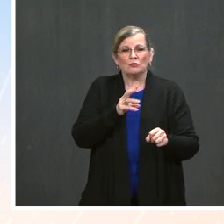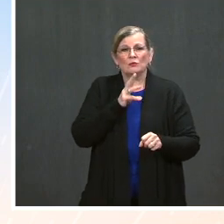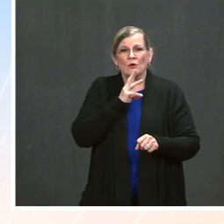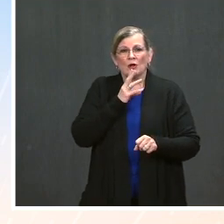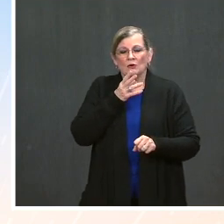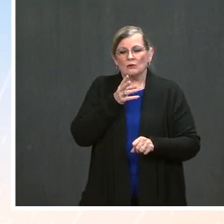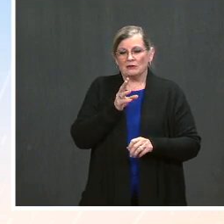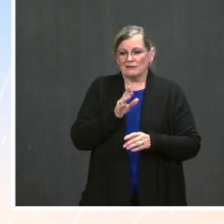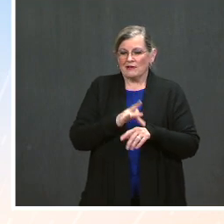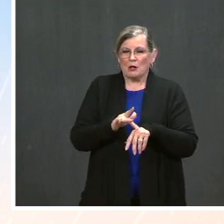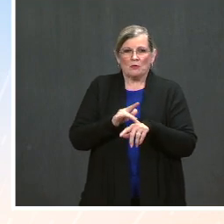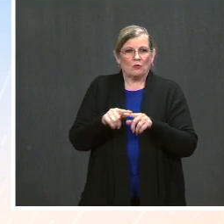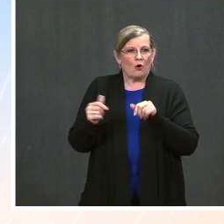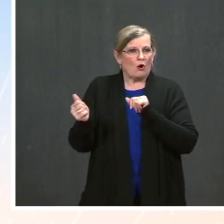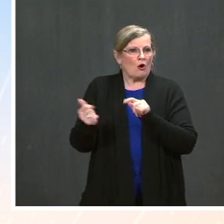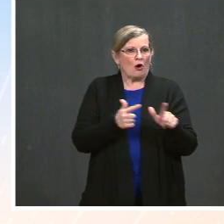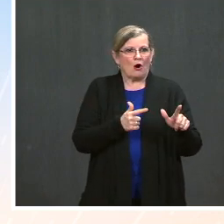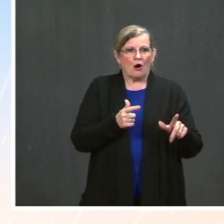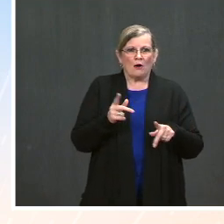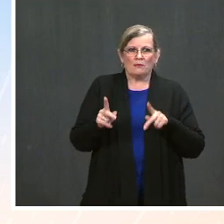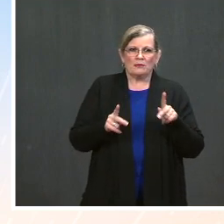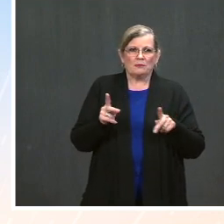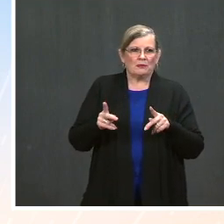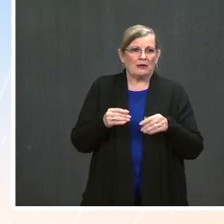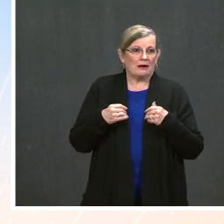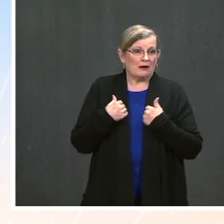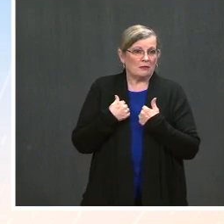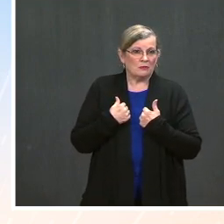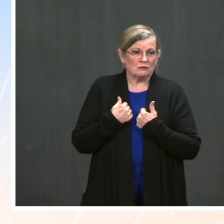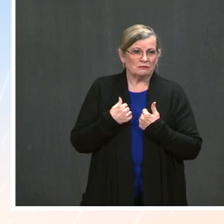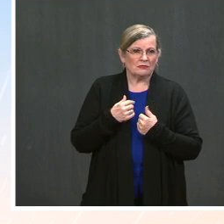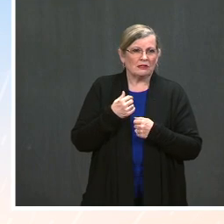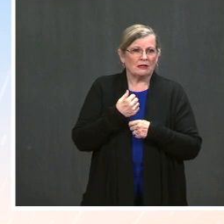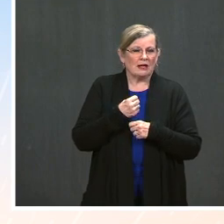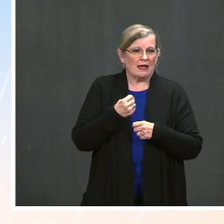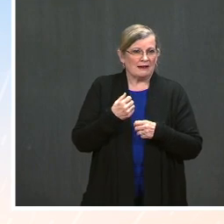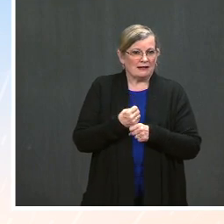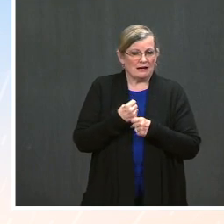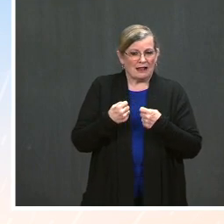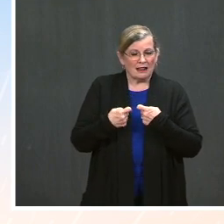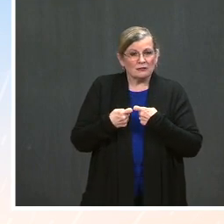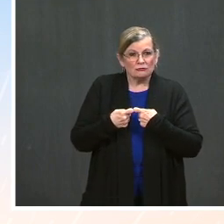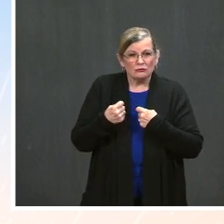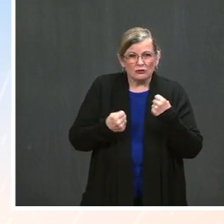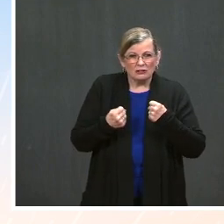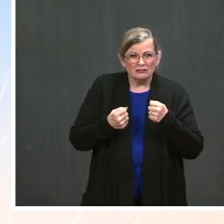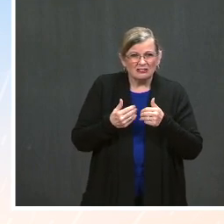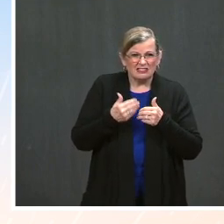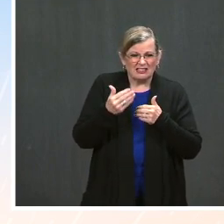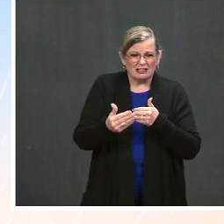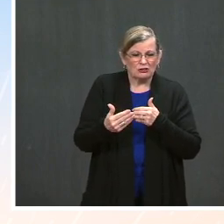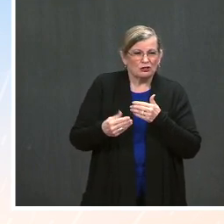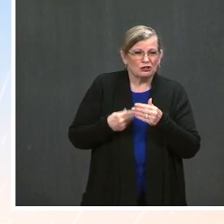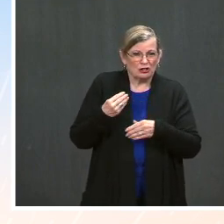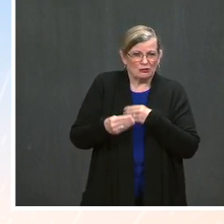revolutionizing electric vehicle manufacturing; mobilizing the next generation of conservation and resilience workers.